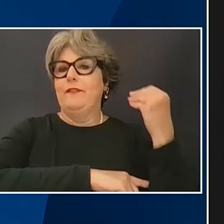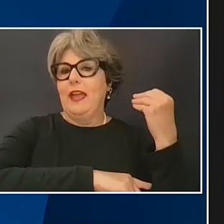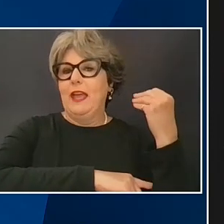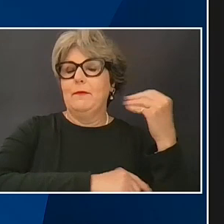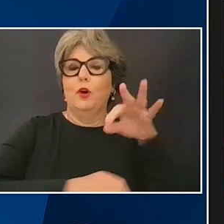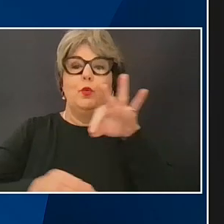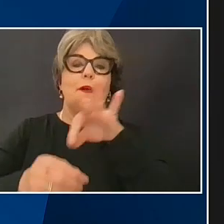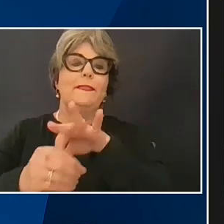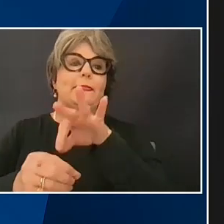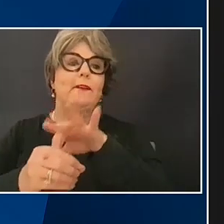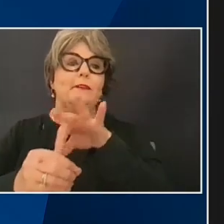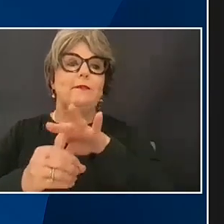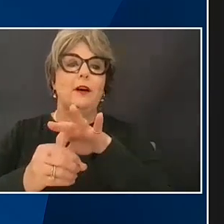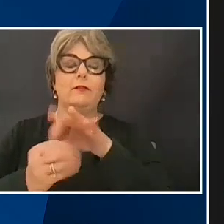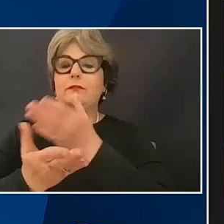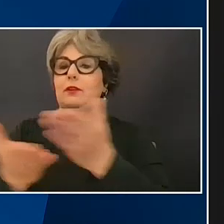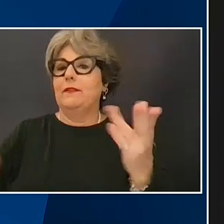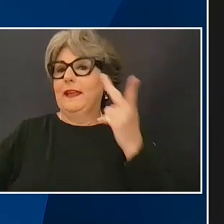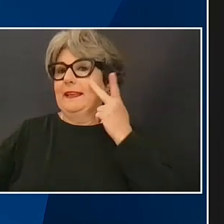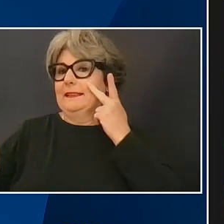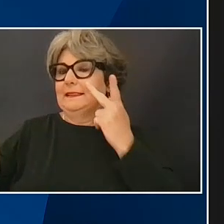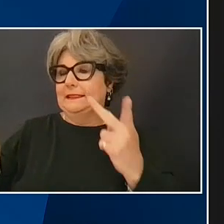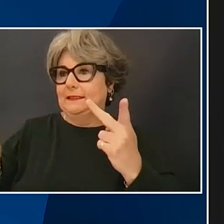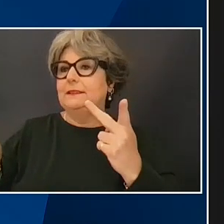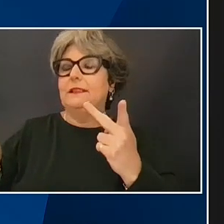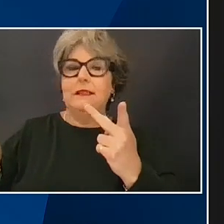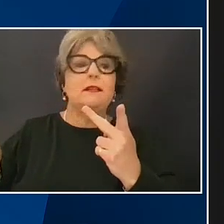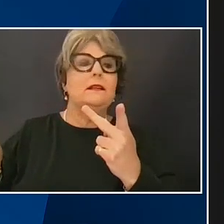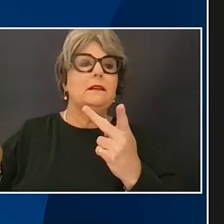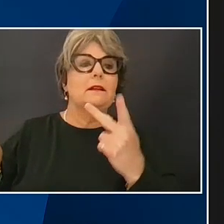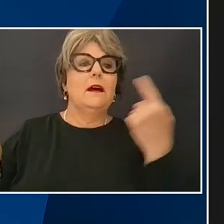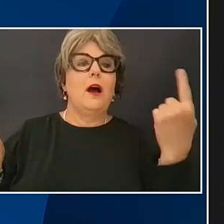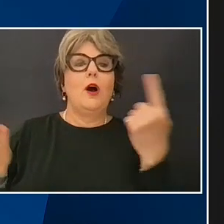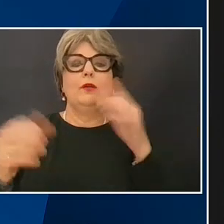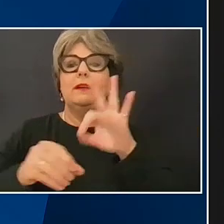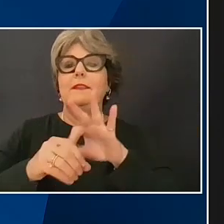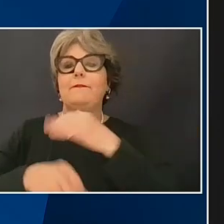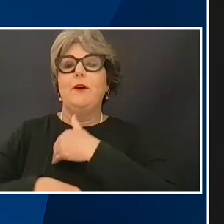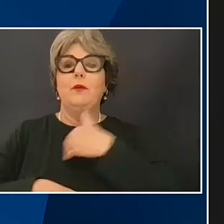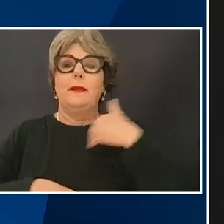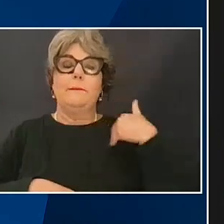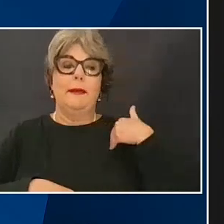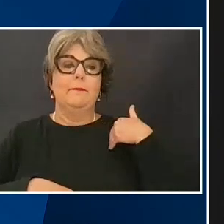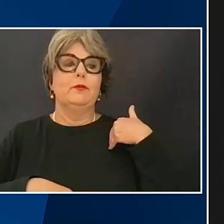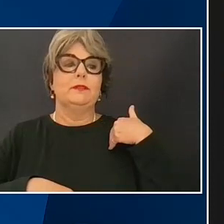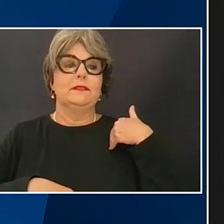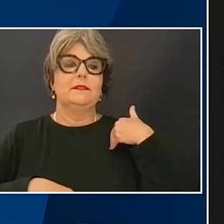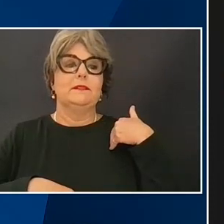facilitators can see only the voting members. So if anybody out there was wondering why we keep getting off, that's why.